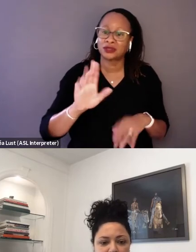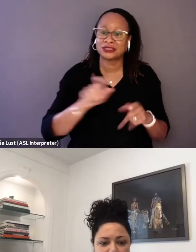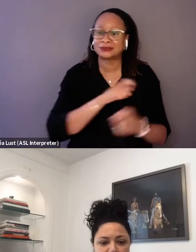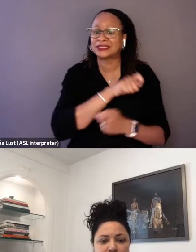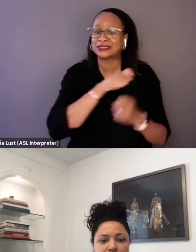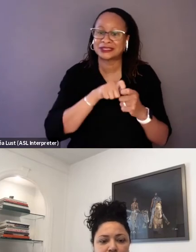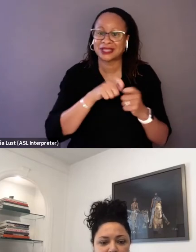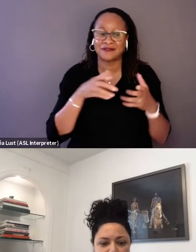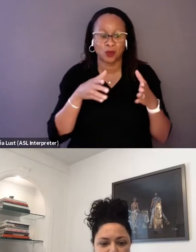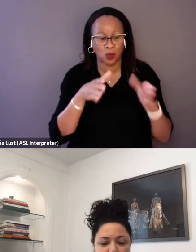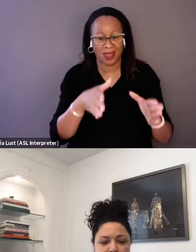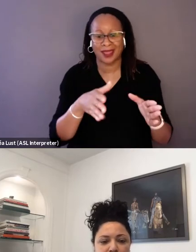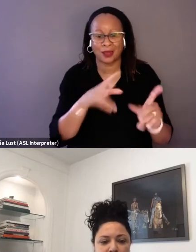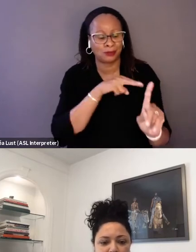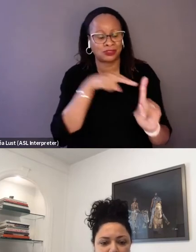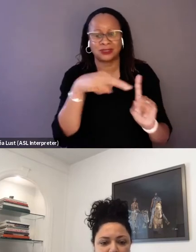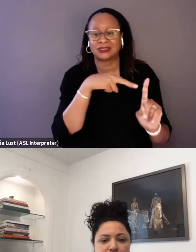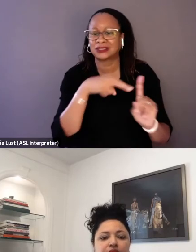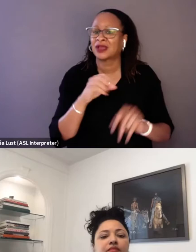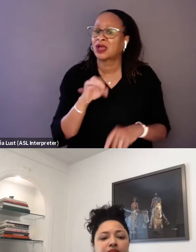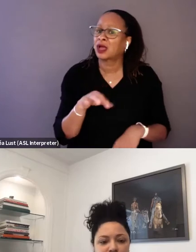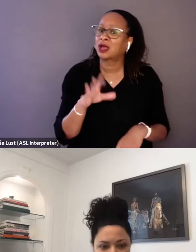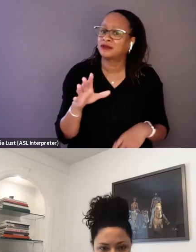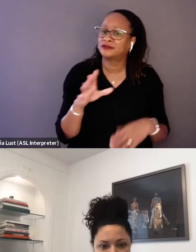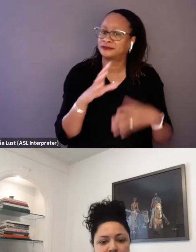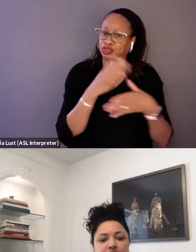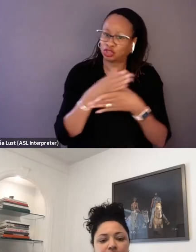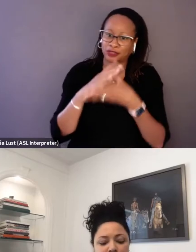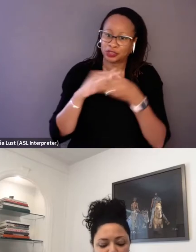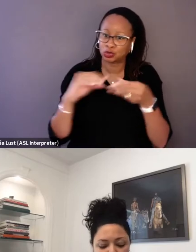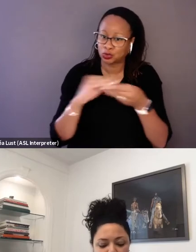you know way of storytelling directly into her show.